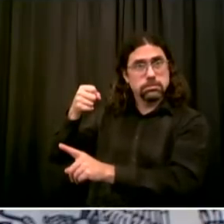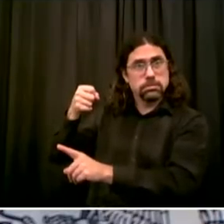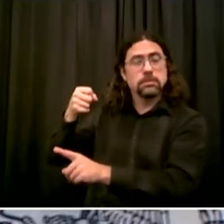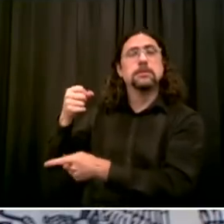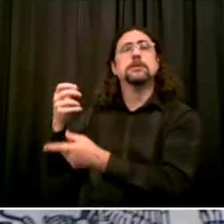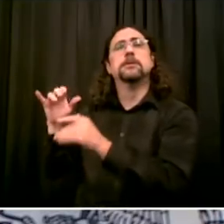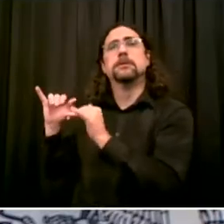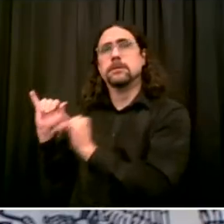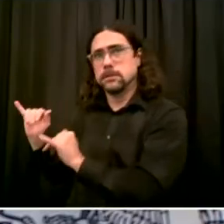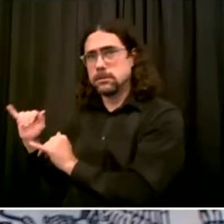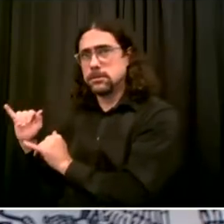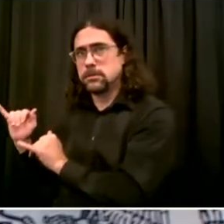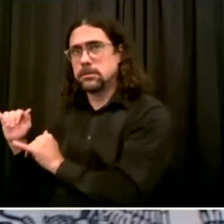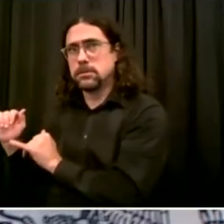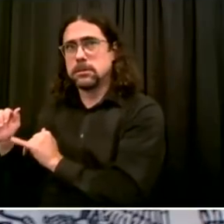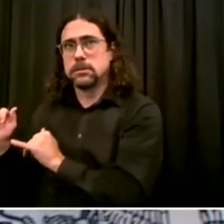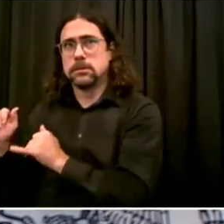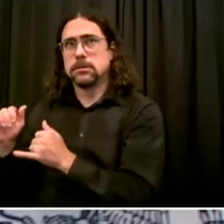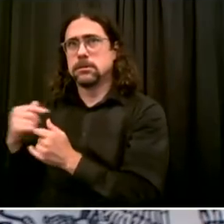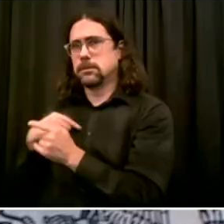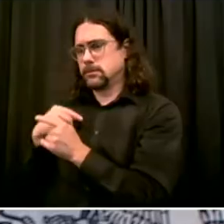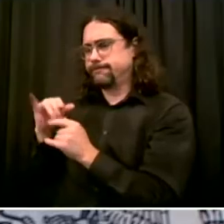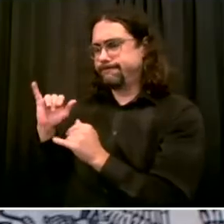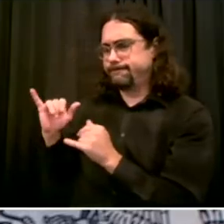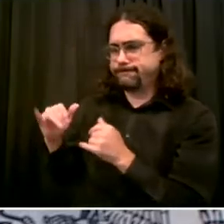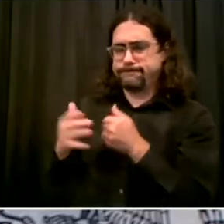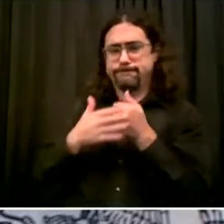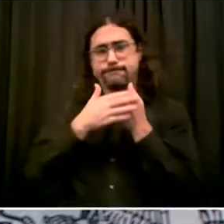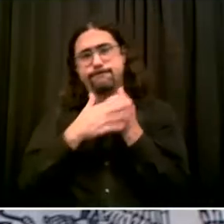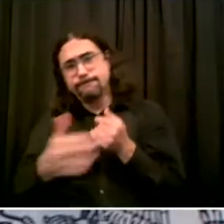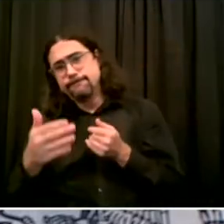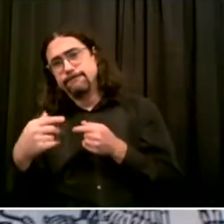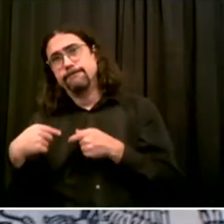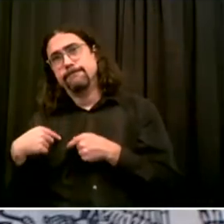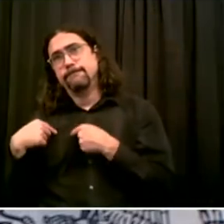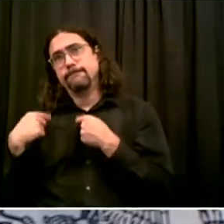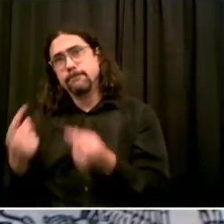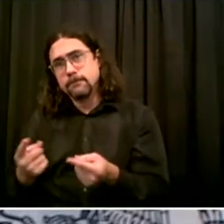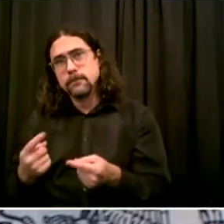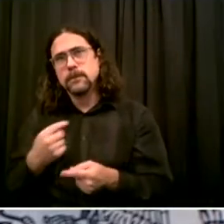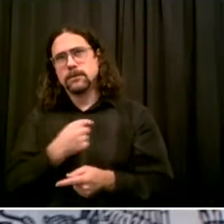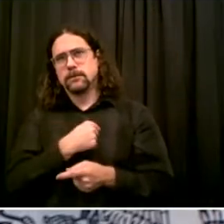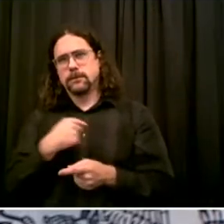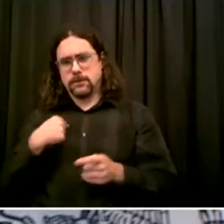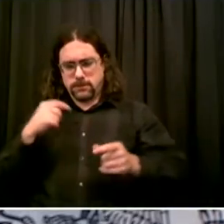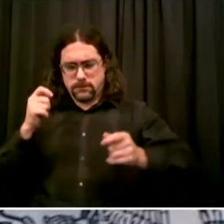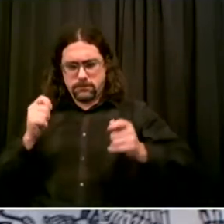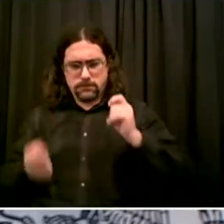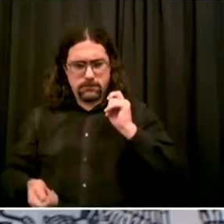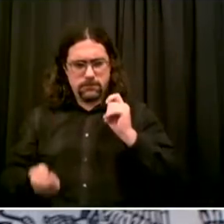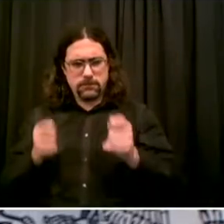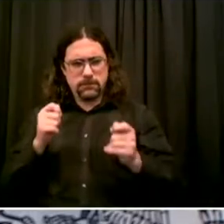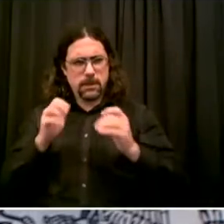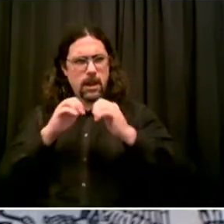YOU KNOW, THE MECHANICALS AND OTHEKER Y ELEMENTS OF THE BUILDING WERE PLACED. A LOT IS BEING